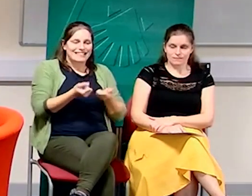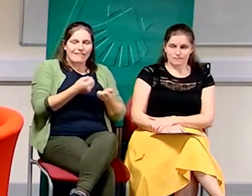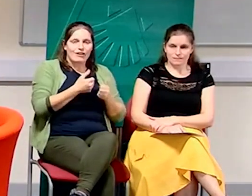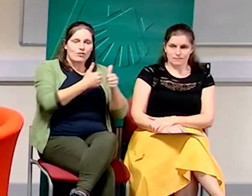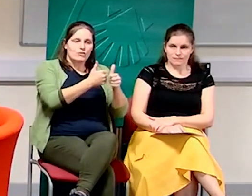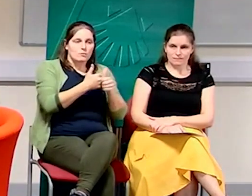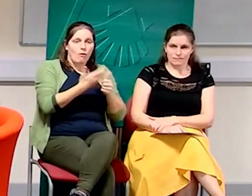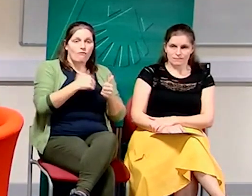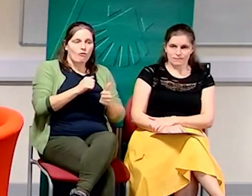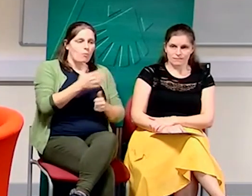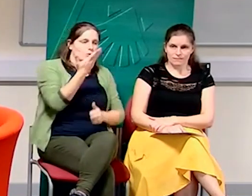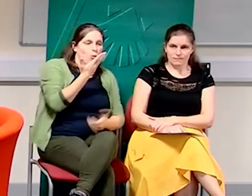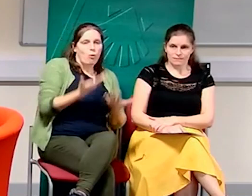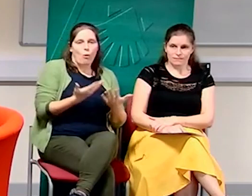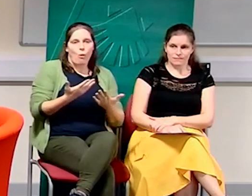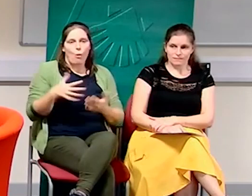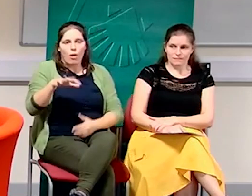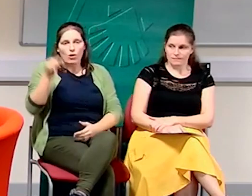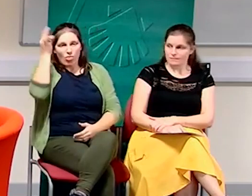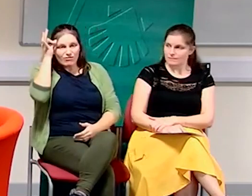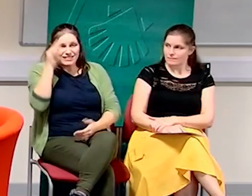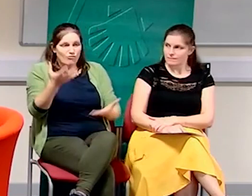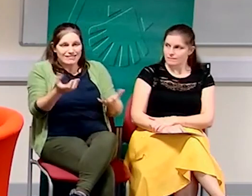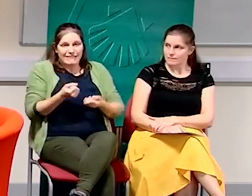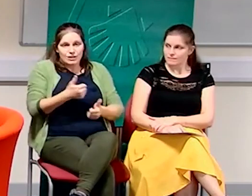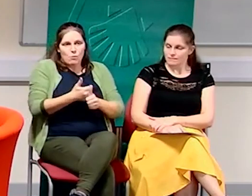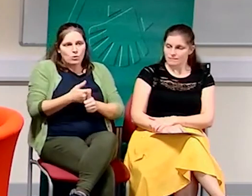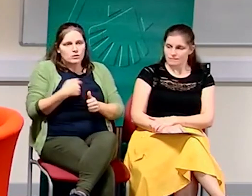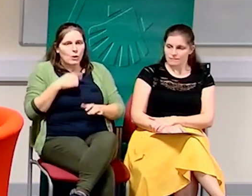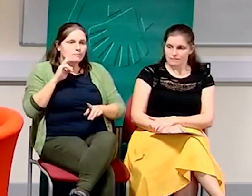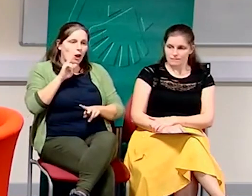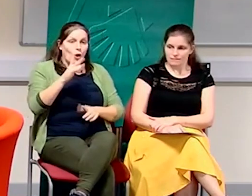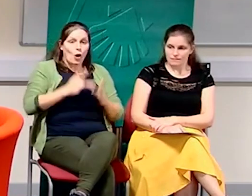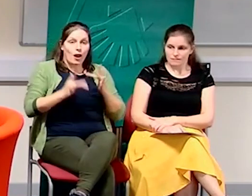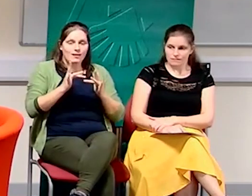or the local Authority I'm I'm going to talk in education terms because that's where I work um